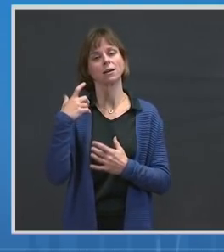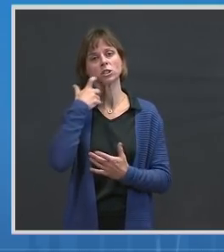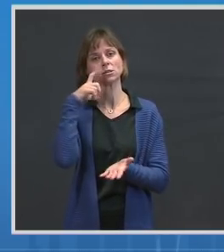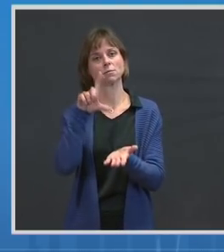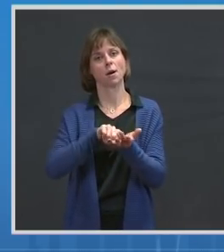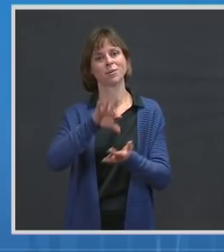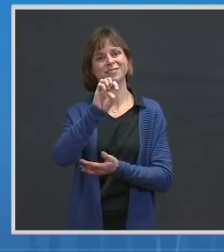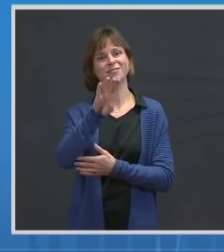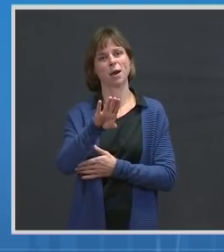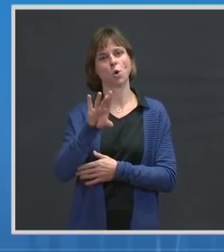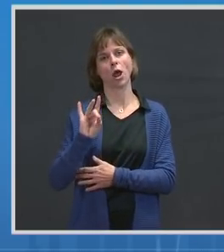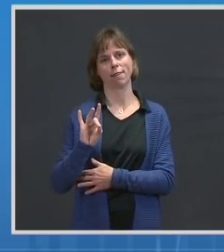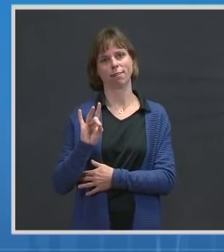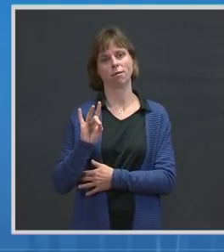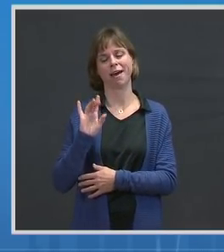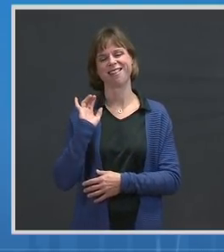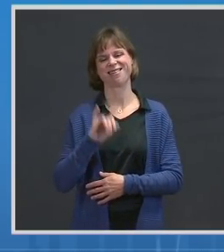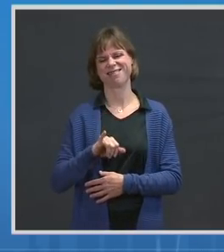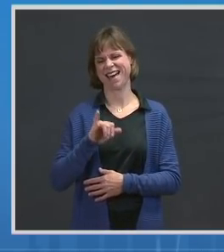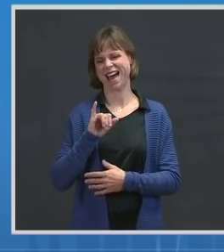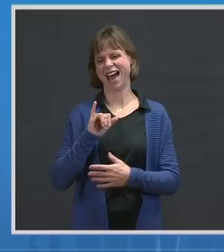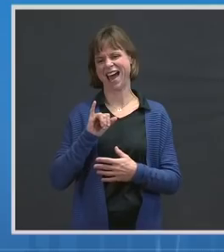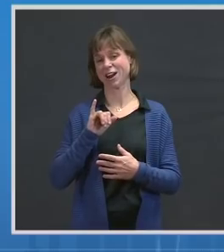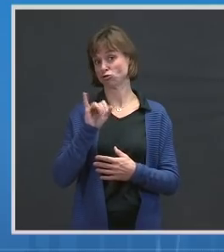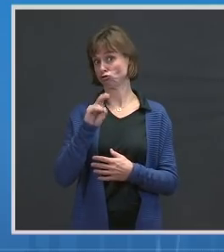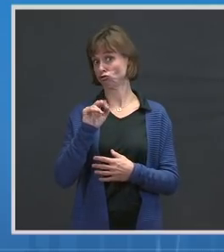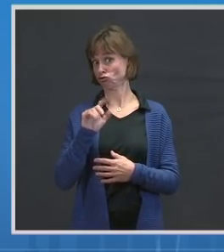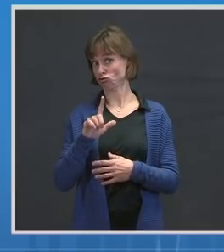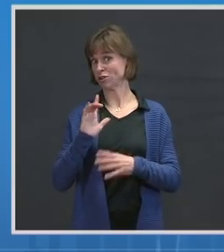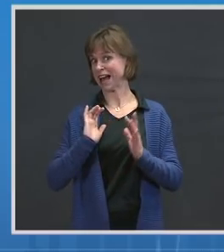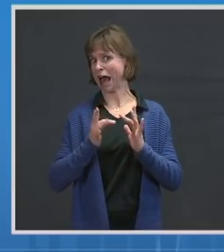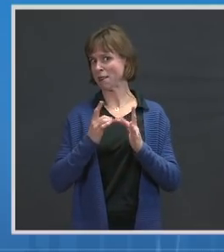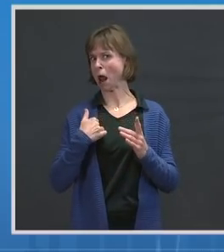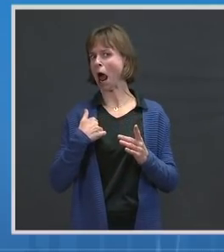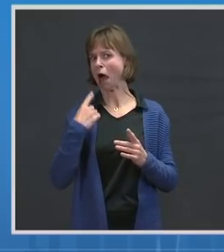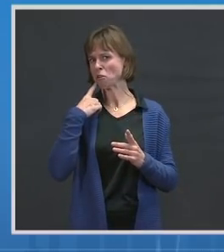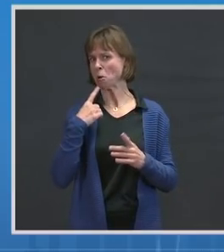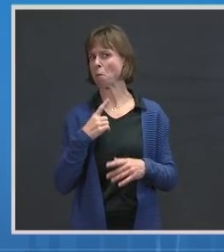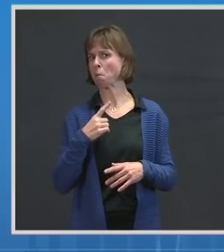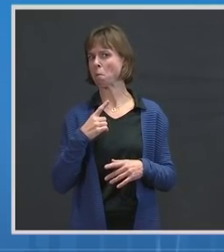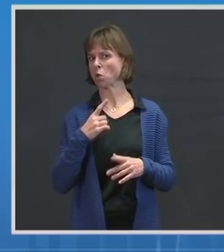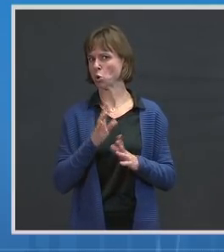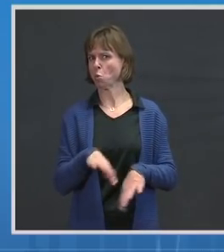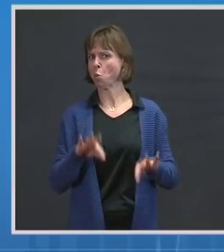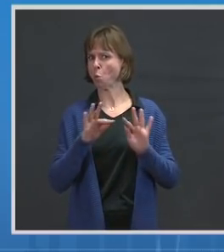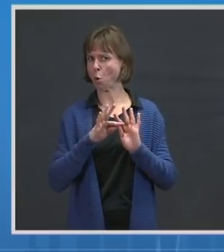which I believe is worthy of being noted here -- even though, as I mentioned,